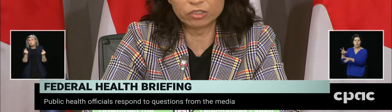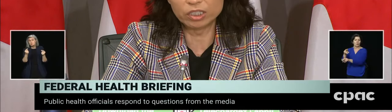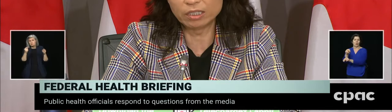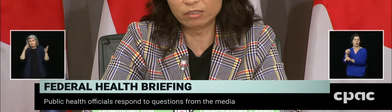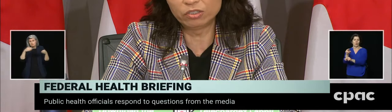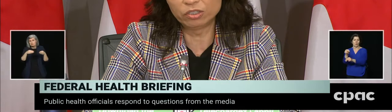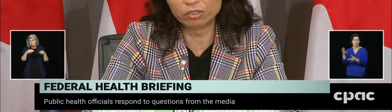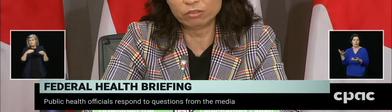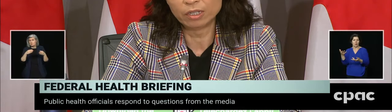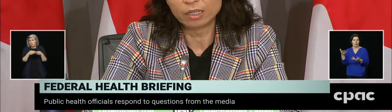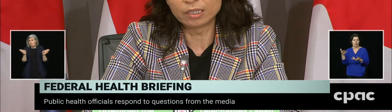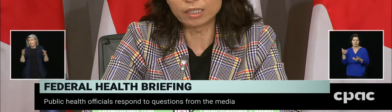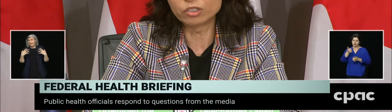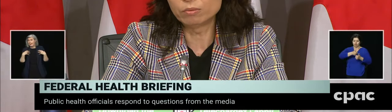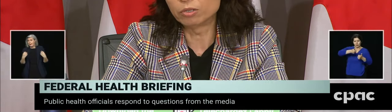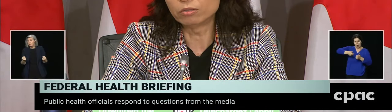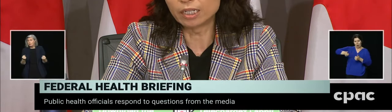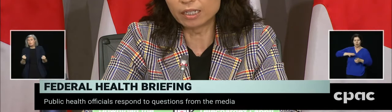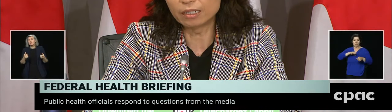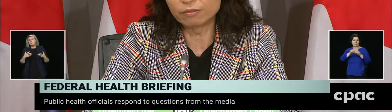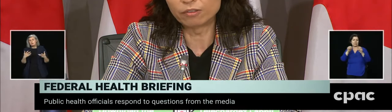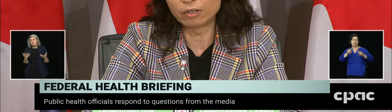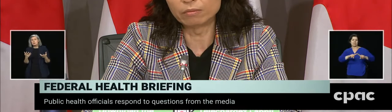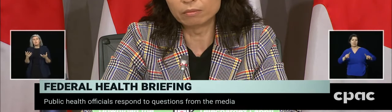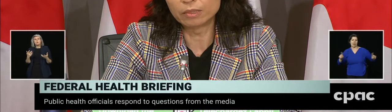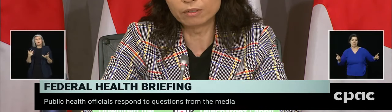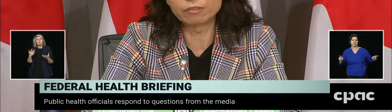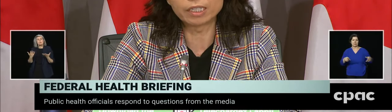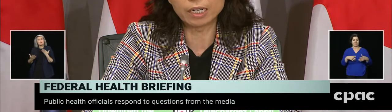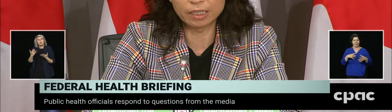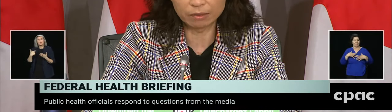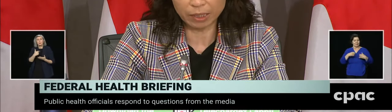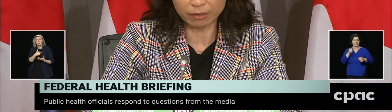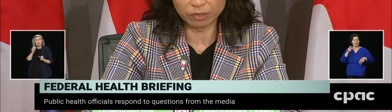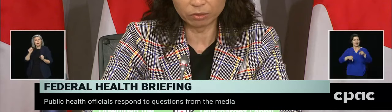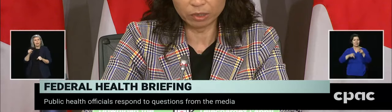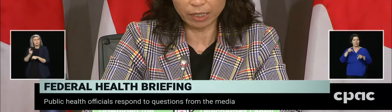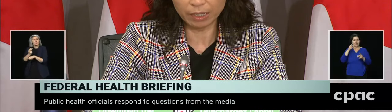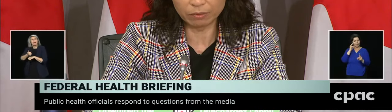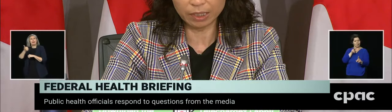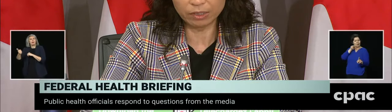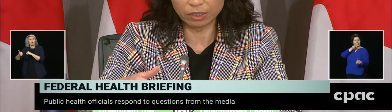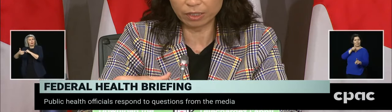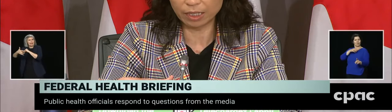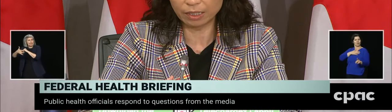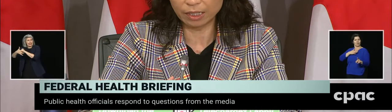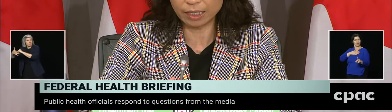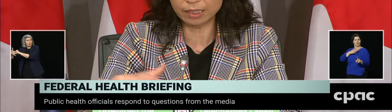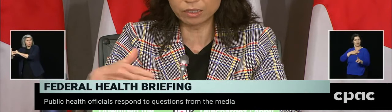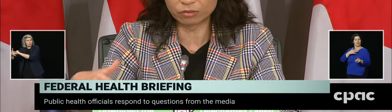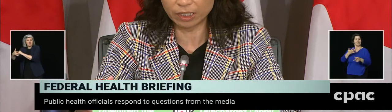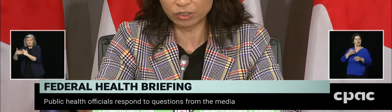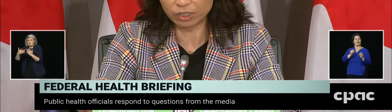BE THE TECHNOLOGY OR THE PLATFORM THAT IS IN ISSUE ANYMORE.